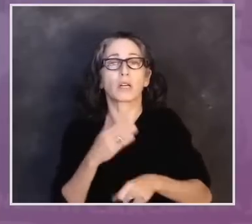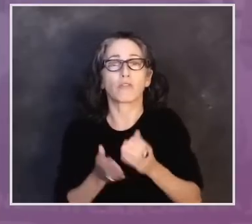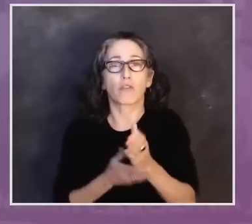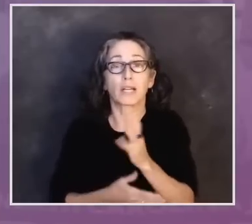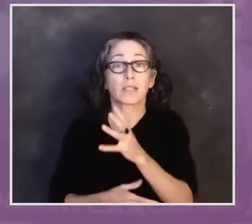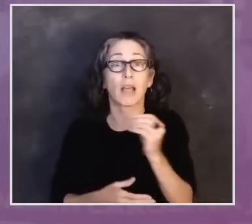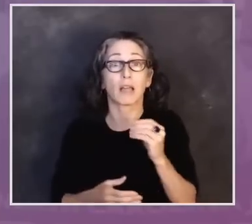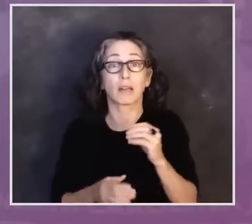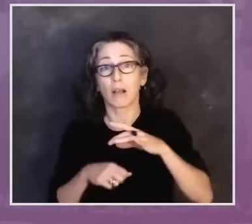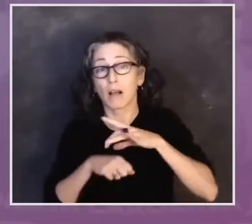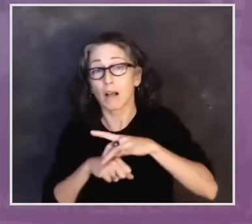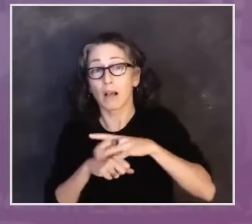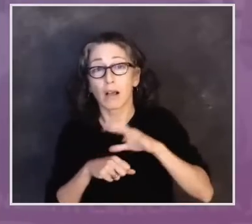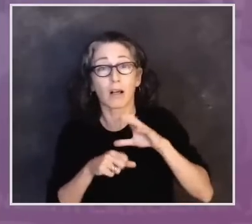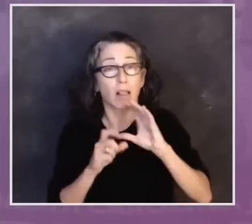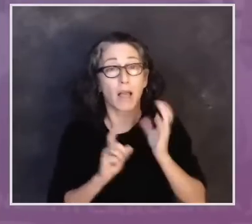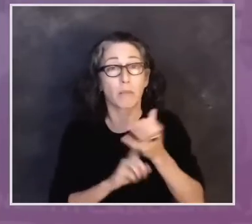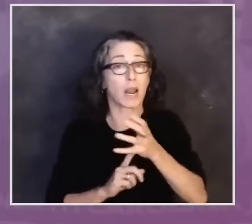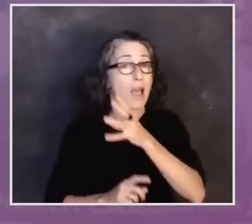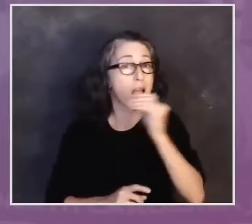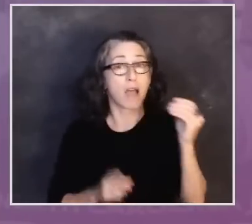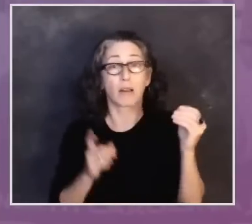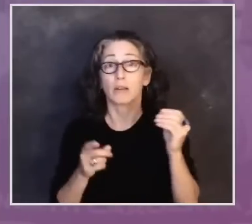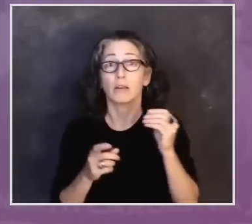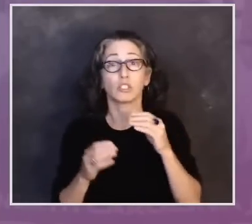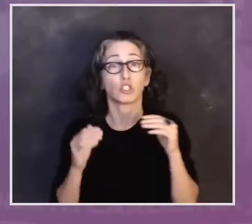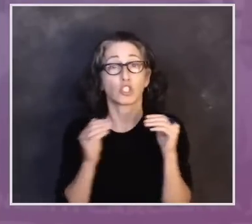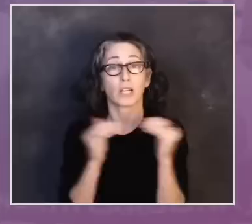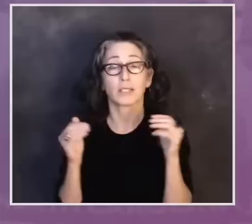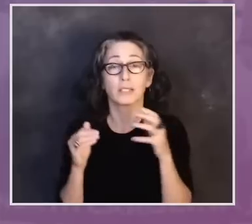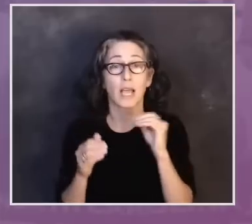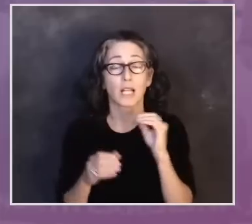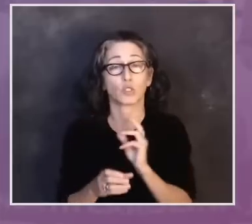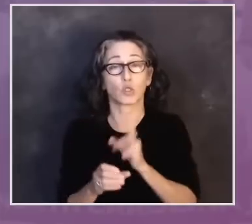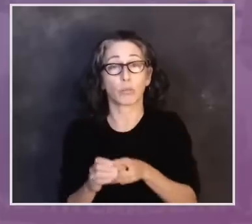JOIN ME IN VOTING FOR REPRODUCTIVE RIGHTS. JOIN ME IN VOTING FOR OUR